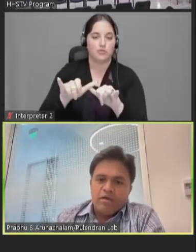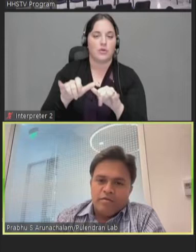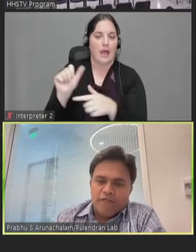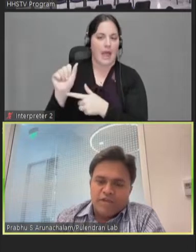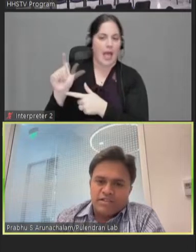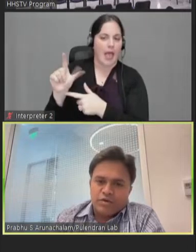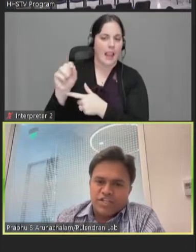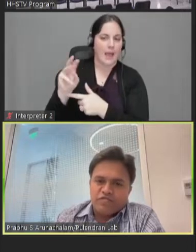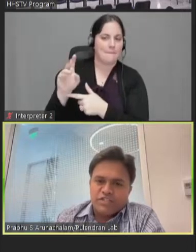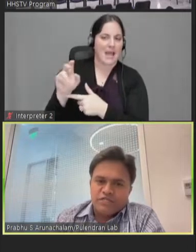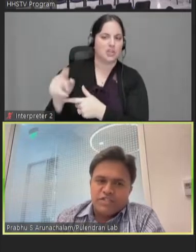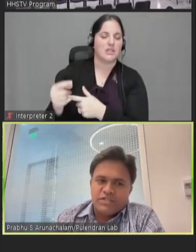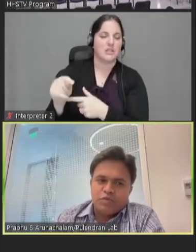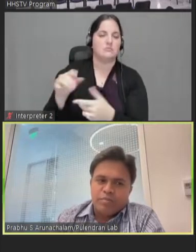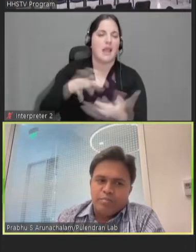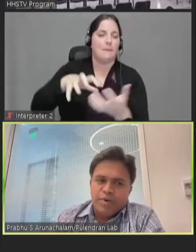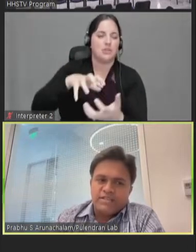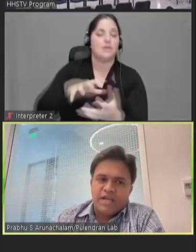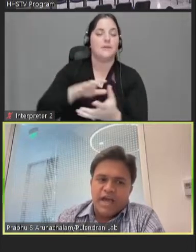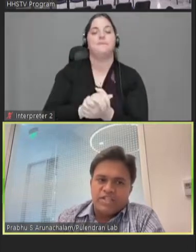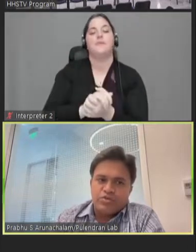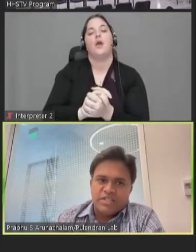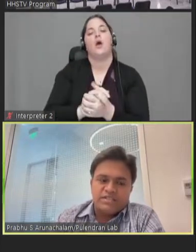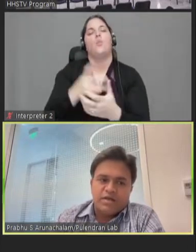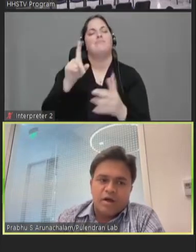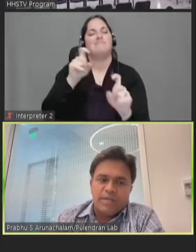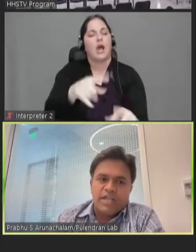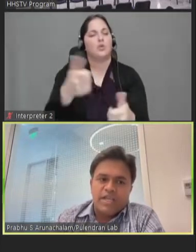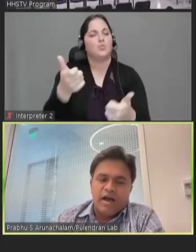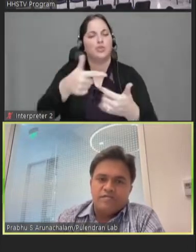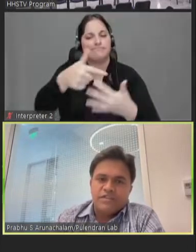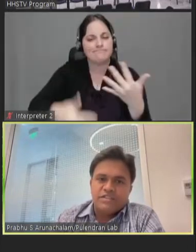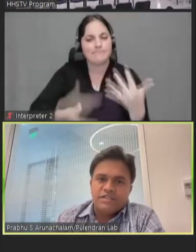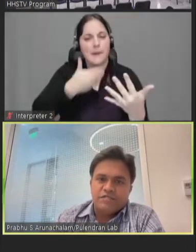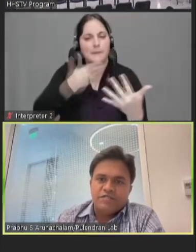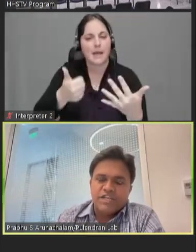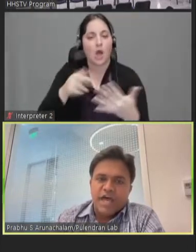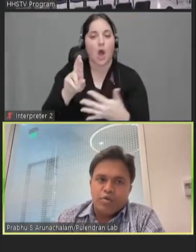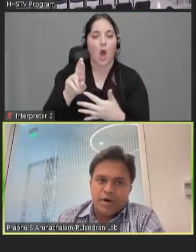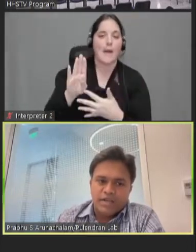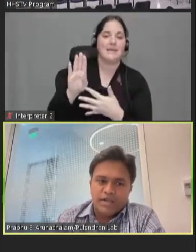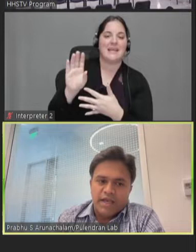We asked the question: which of these would best adjuvant this RBD-I53-50 nanoparticle